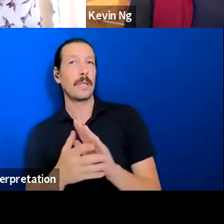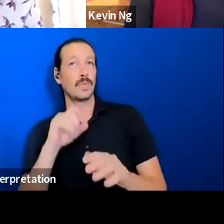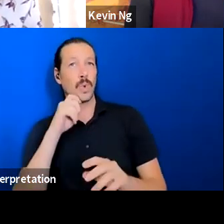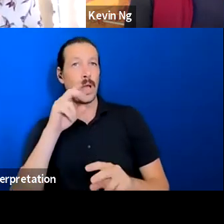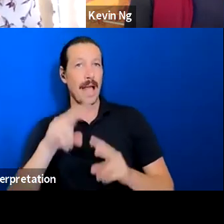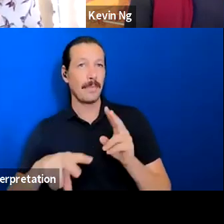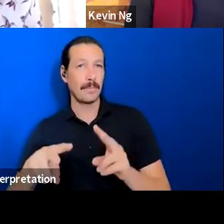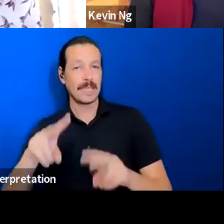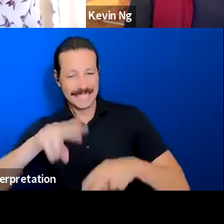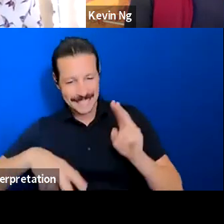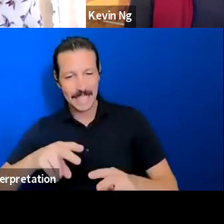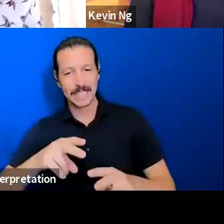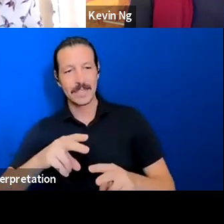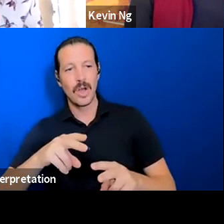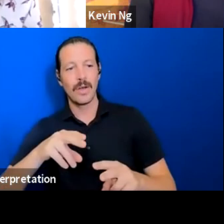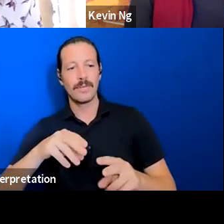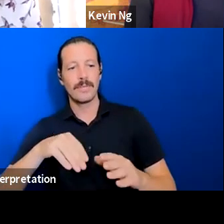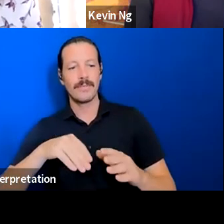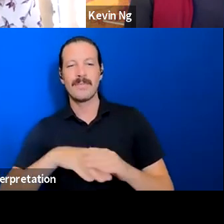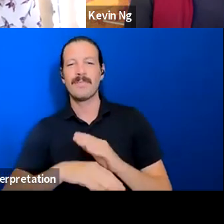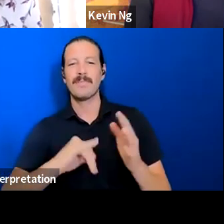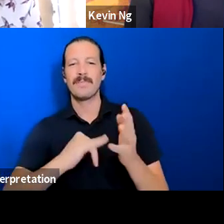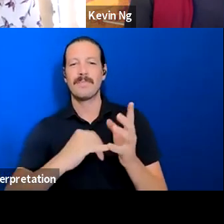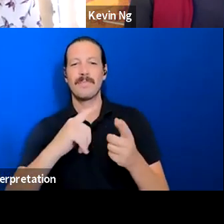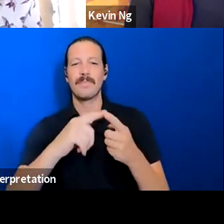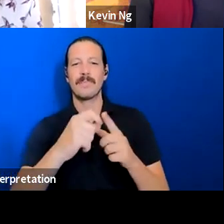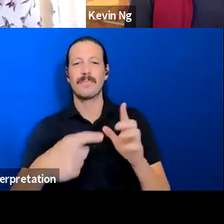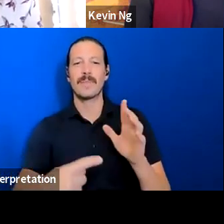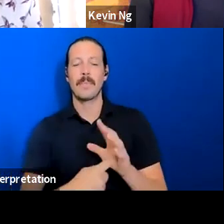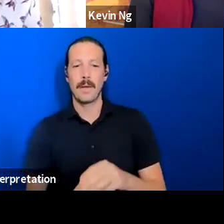We do usually receive many more applications than we can support, as I said, I don't know